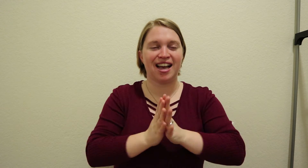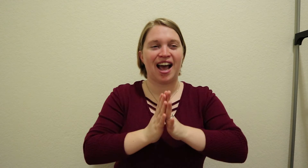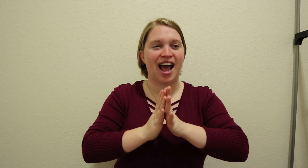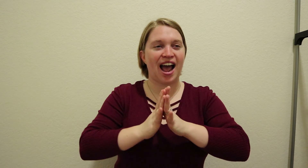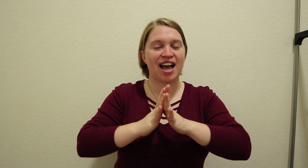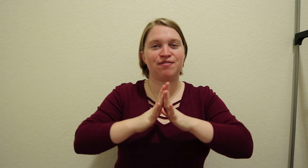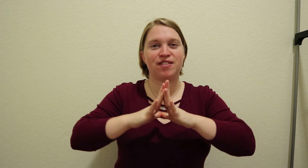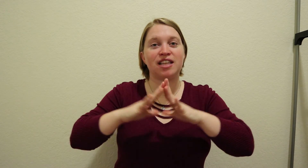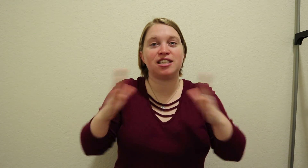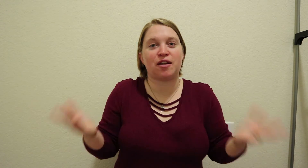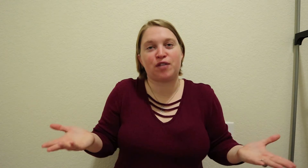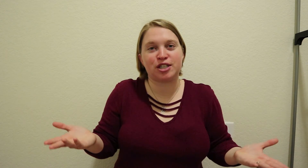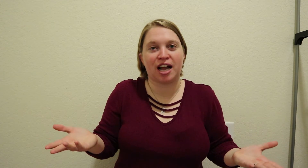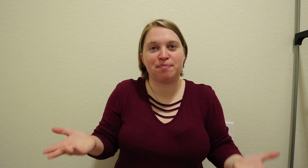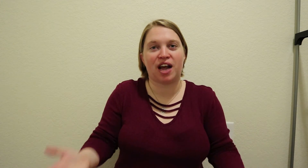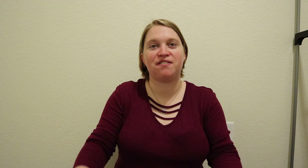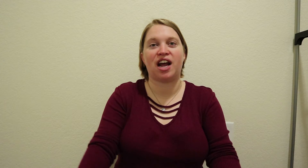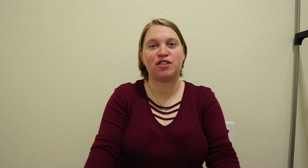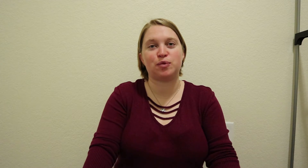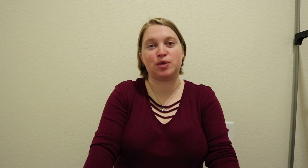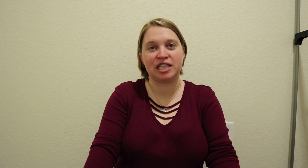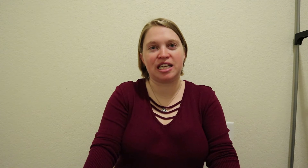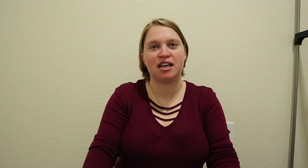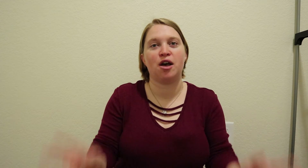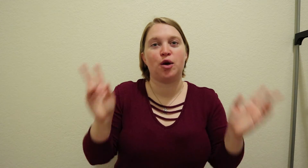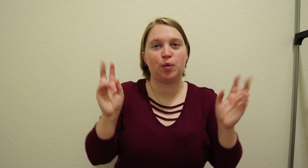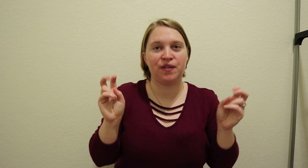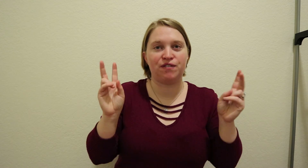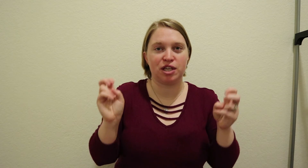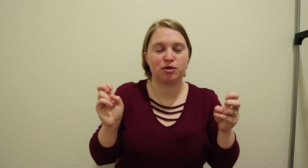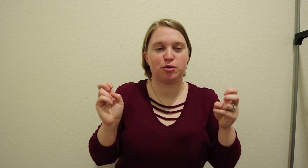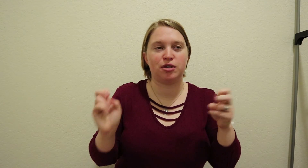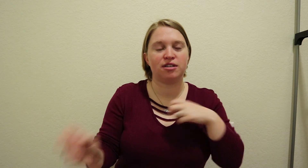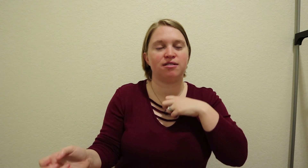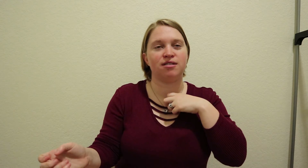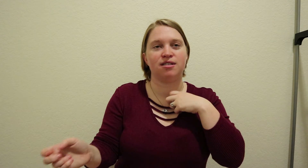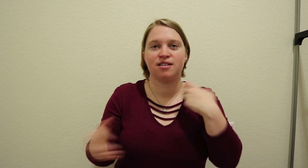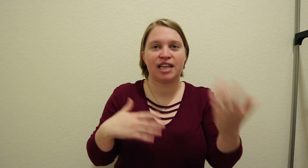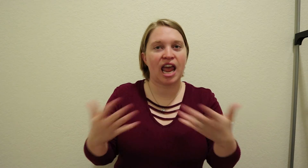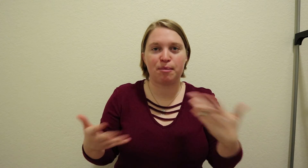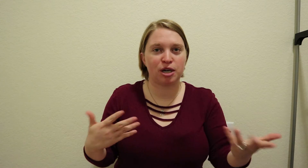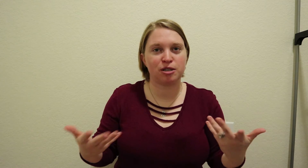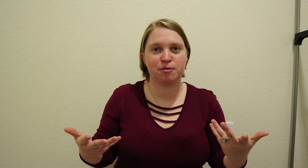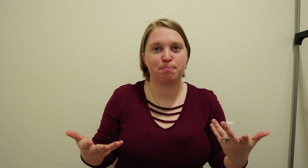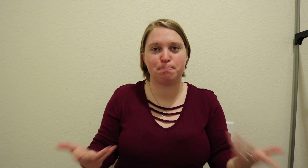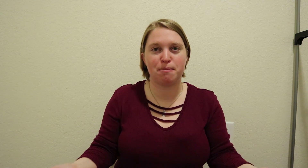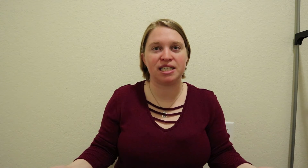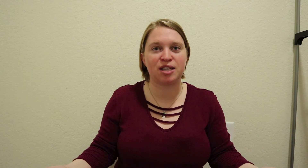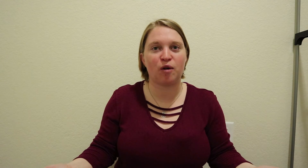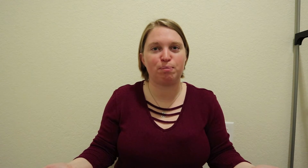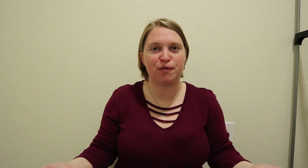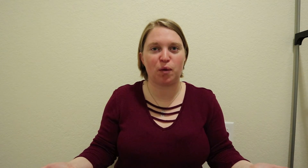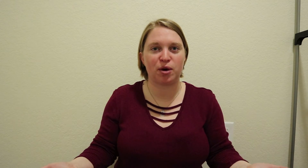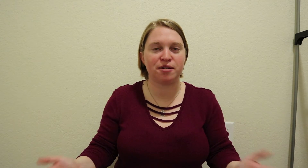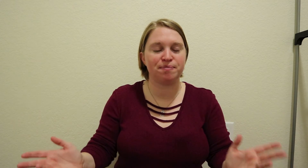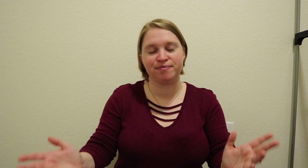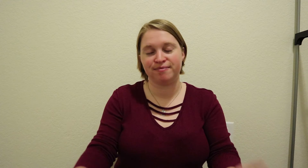I, this is the first time that ever really reviewed cameras myself before